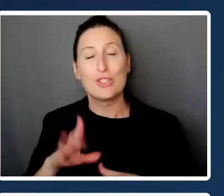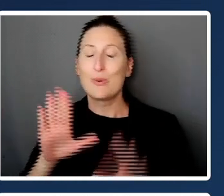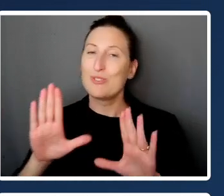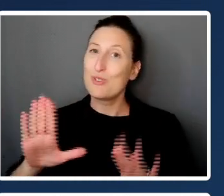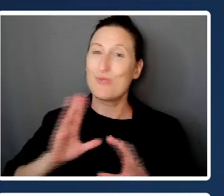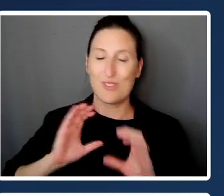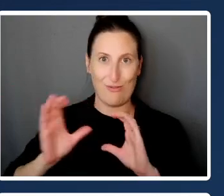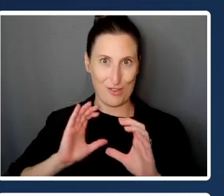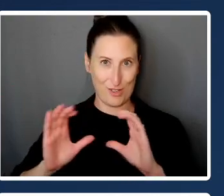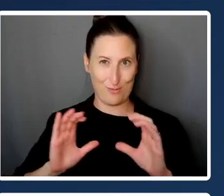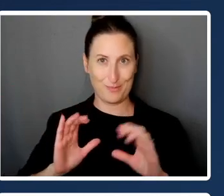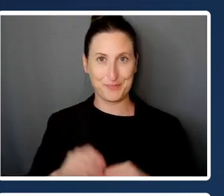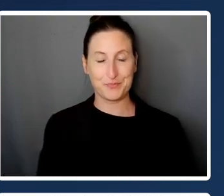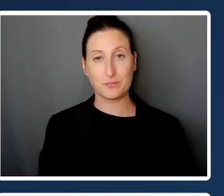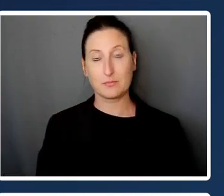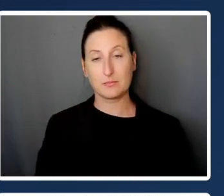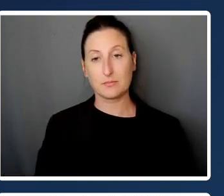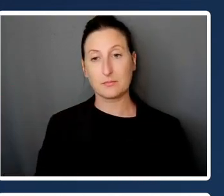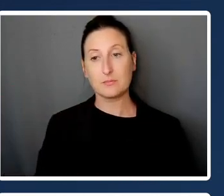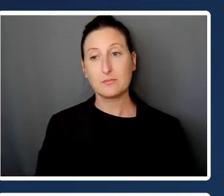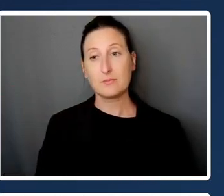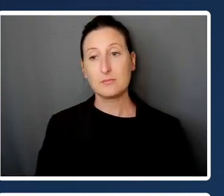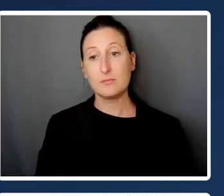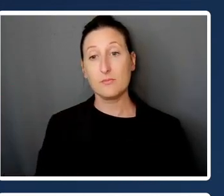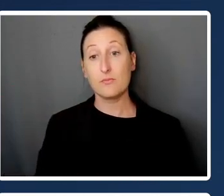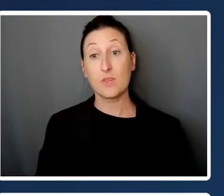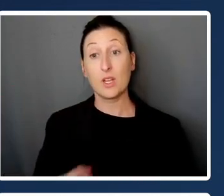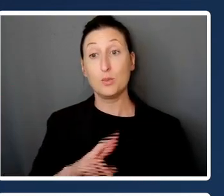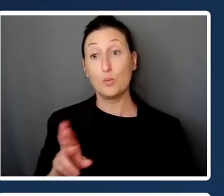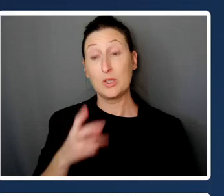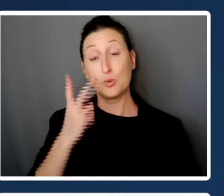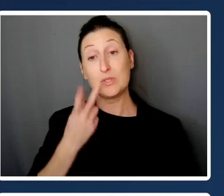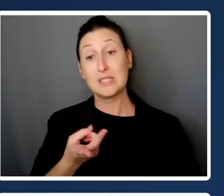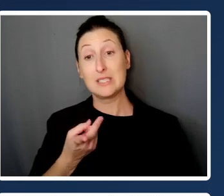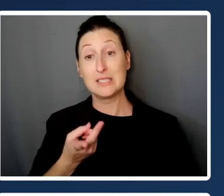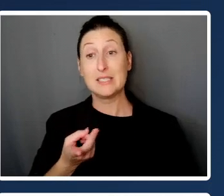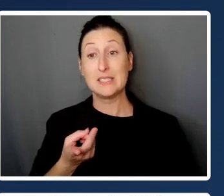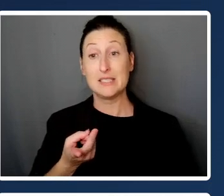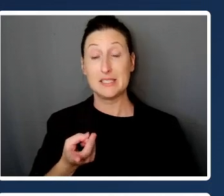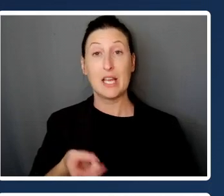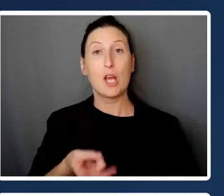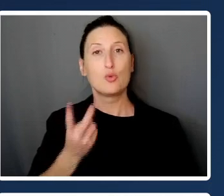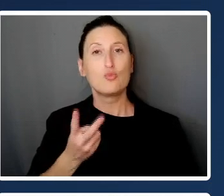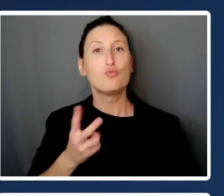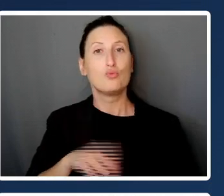And on the right there are -- the two students are analyzing the interview. So, then they had to look